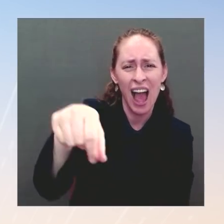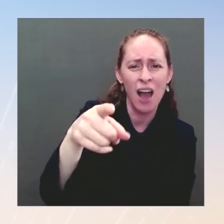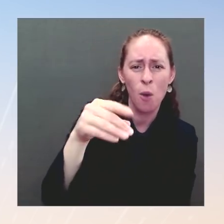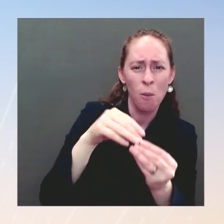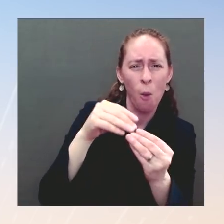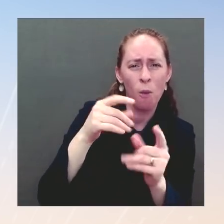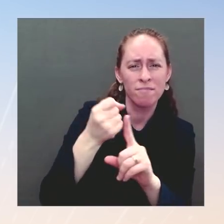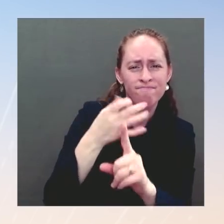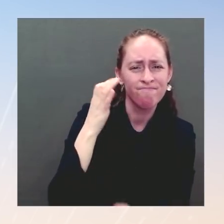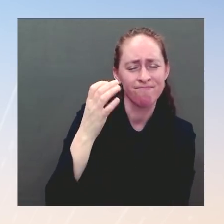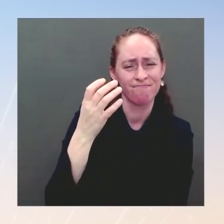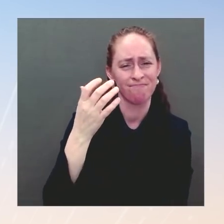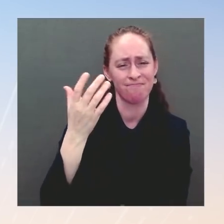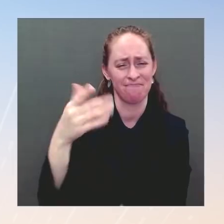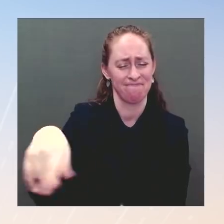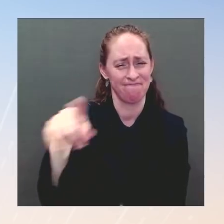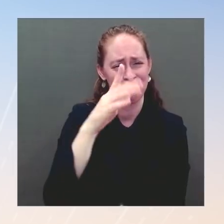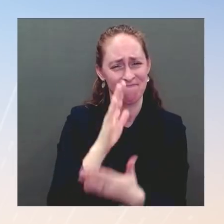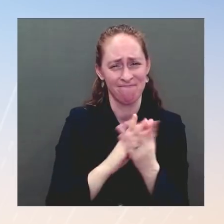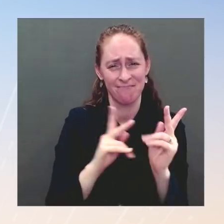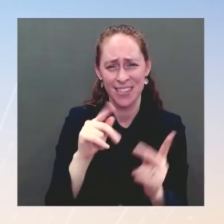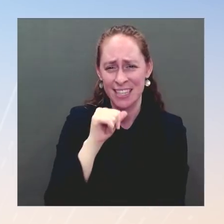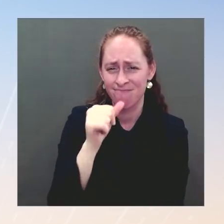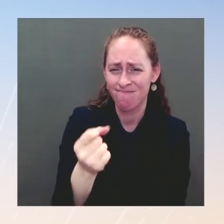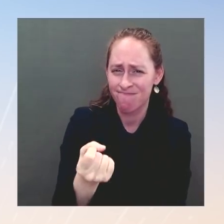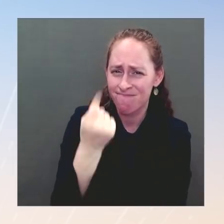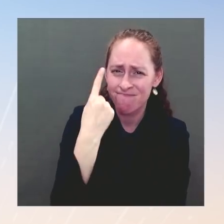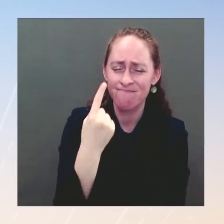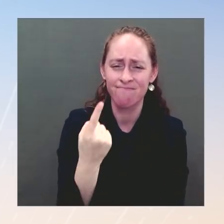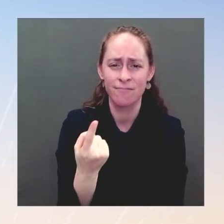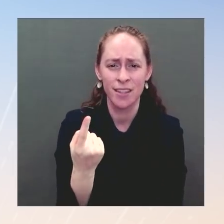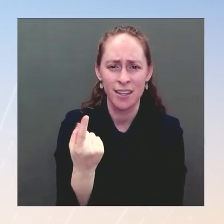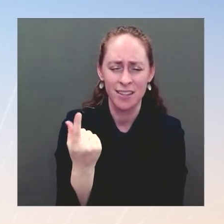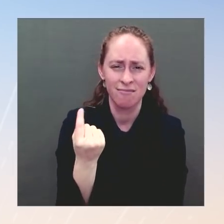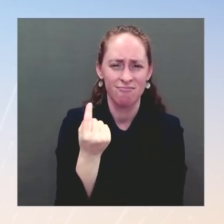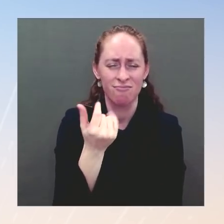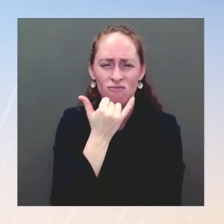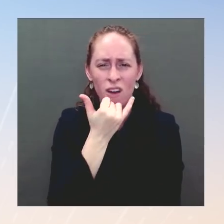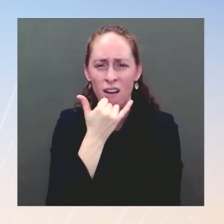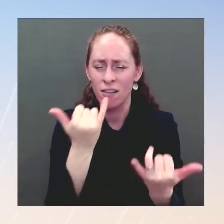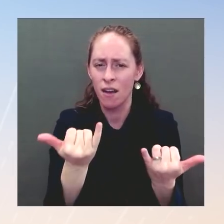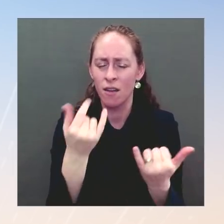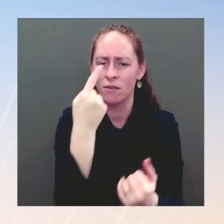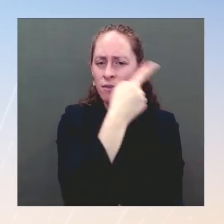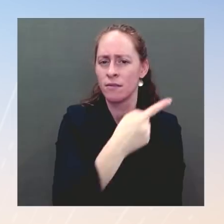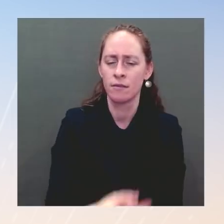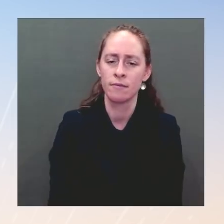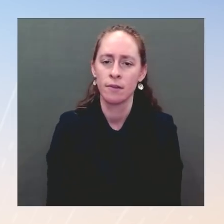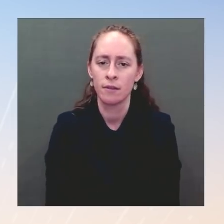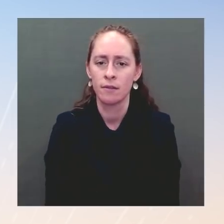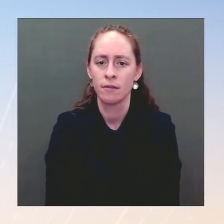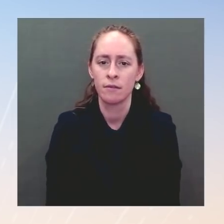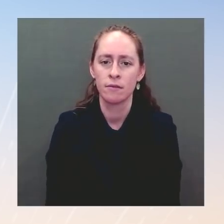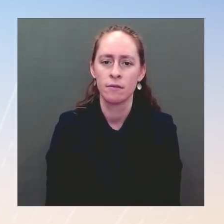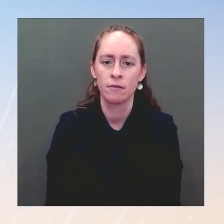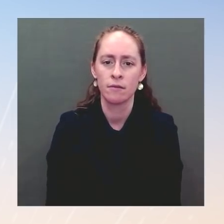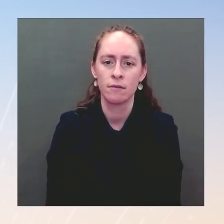with Russia and Ukraine, why would the U.S. not directly sanction Putin at this time? Ms. Psaki: It remains an option on the table.